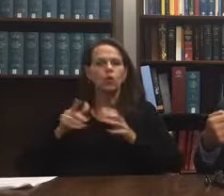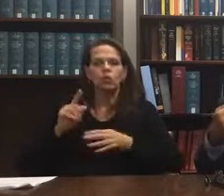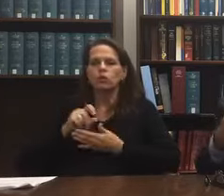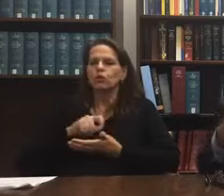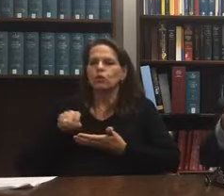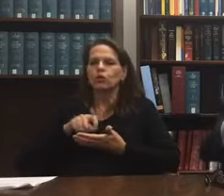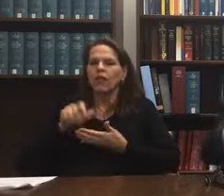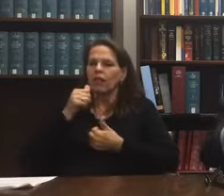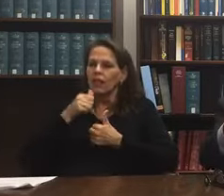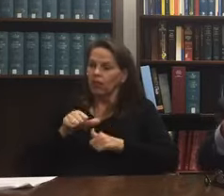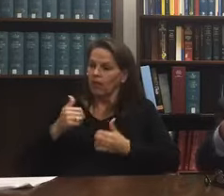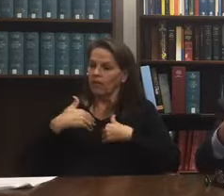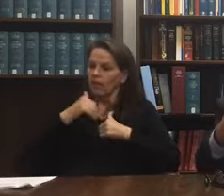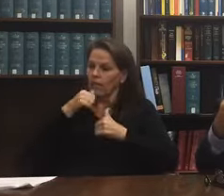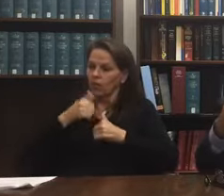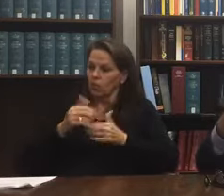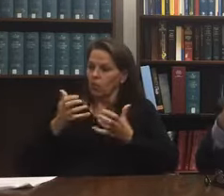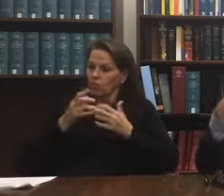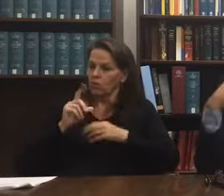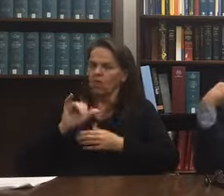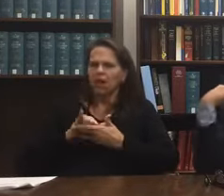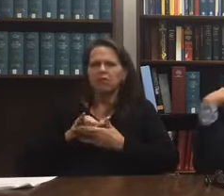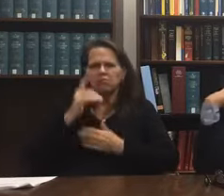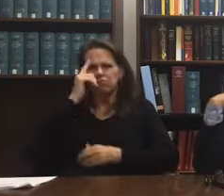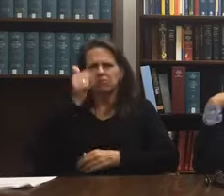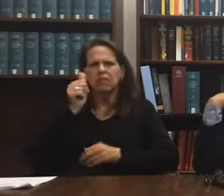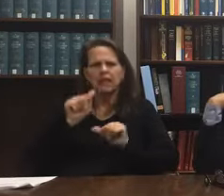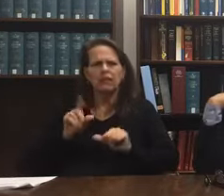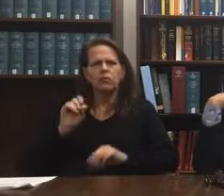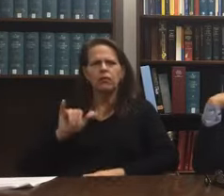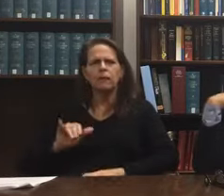they have a letter and they want to sort of do that you can do that too